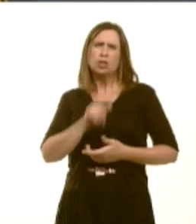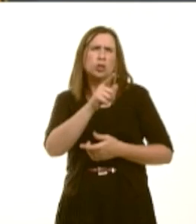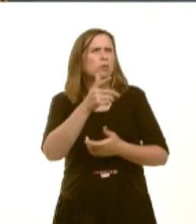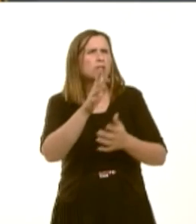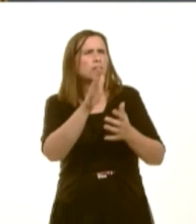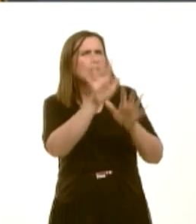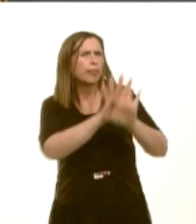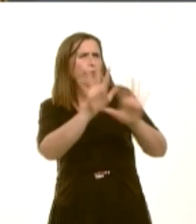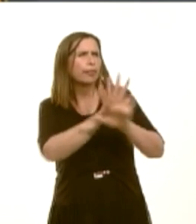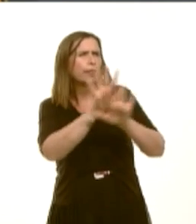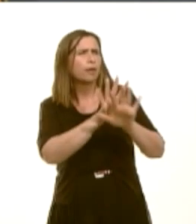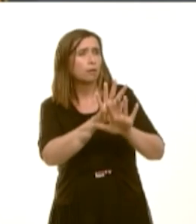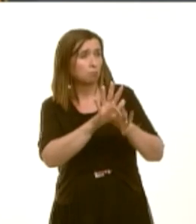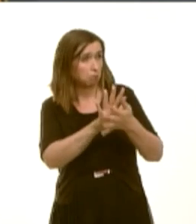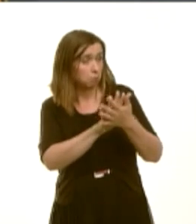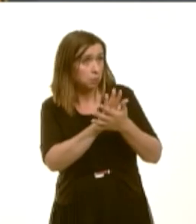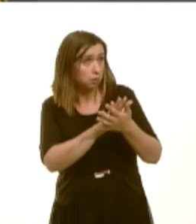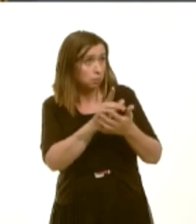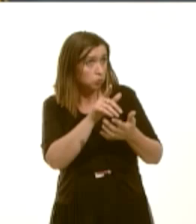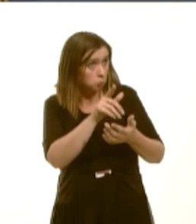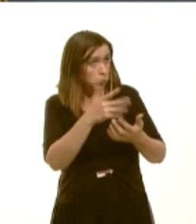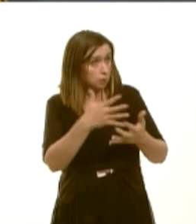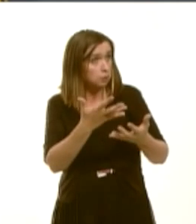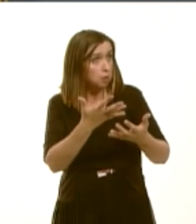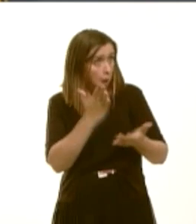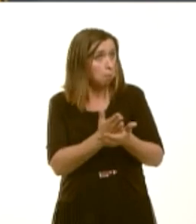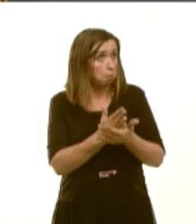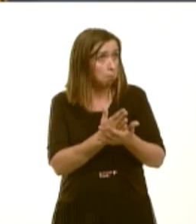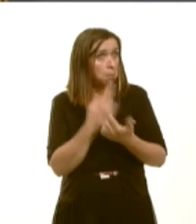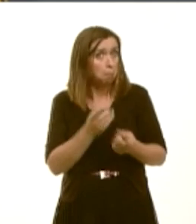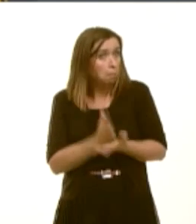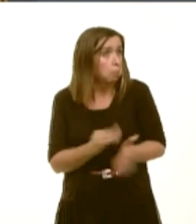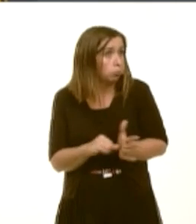whether or not you accept that thereís a problem or whether or not youíre prepared